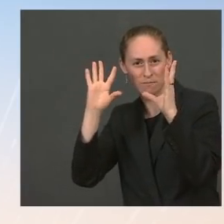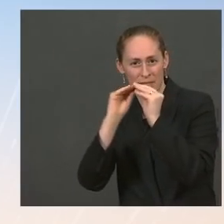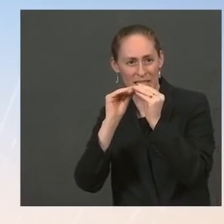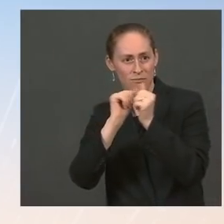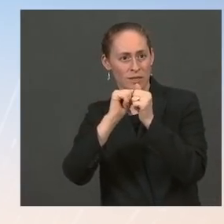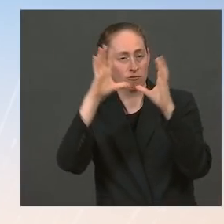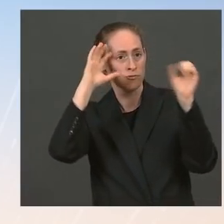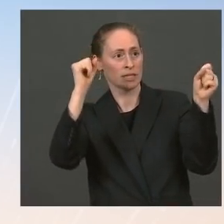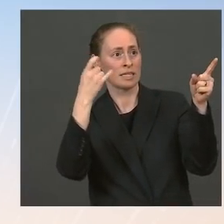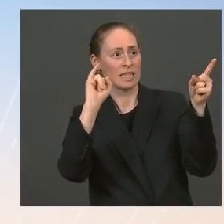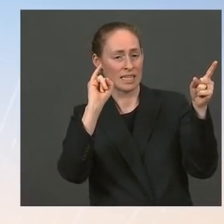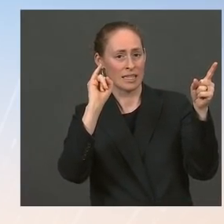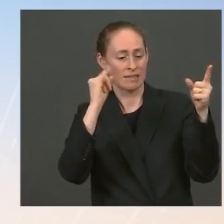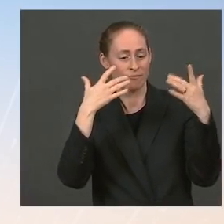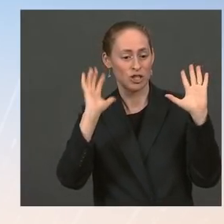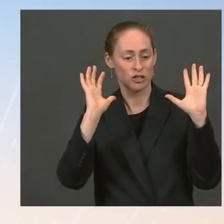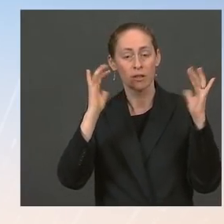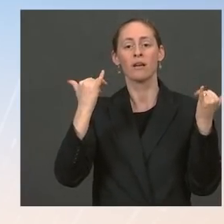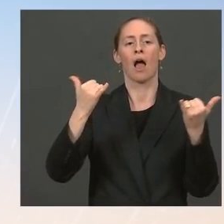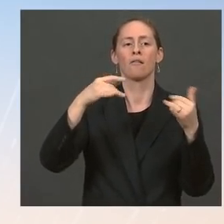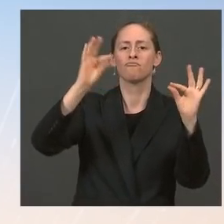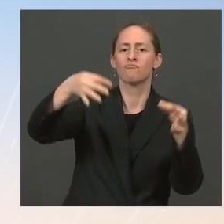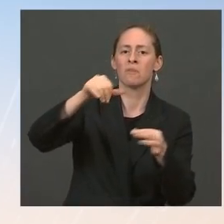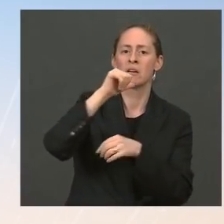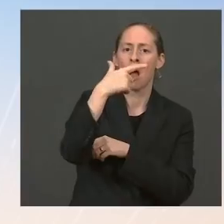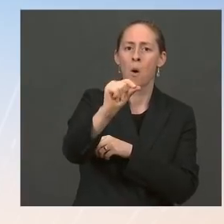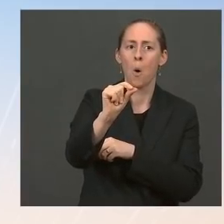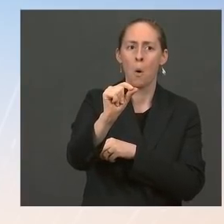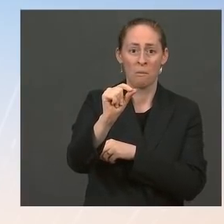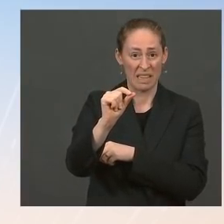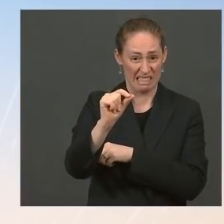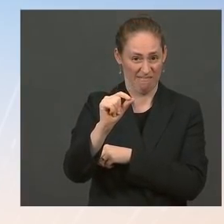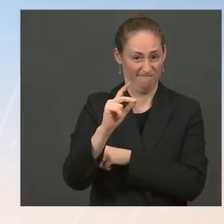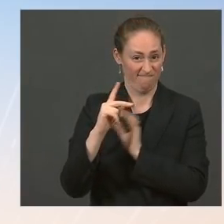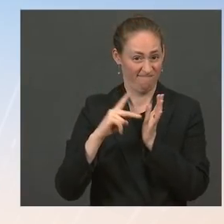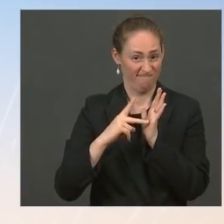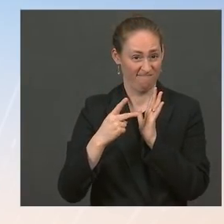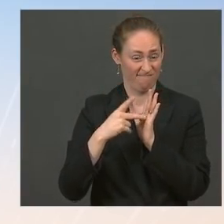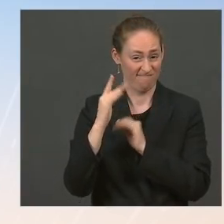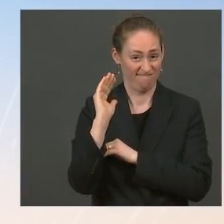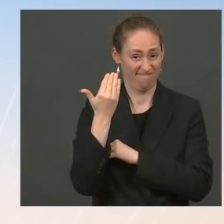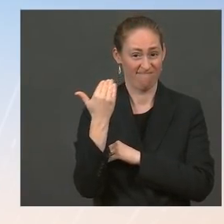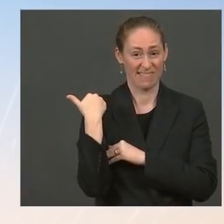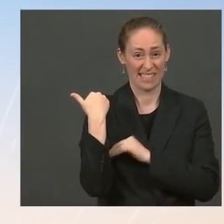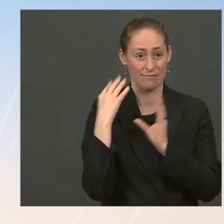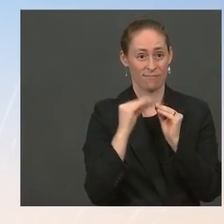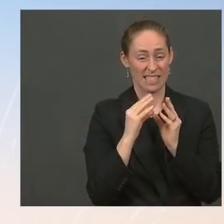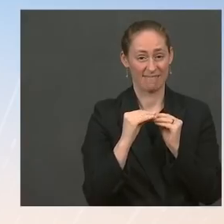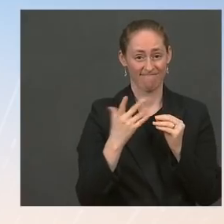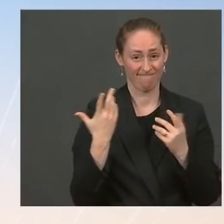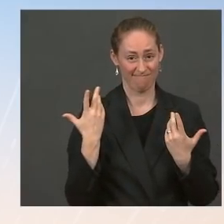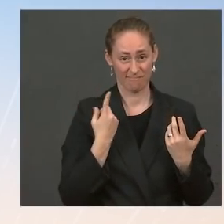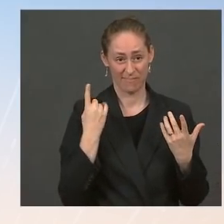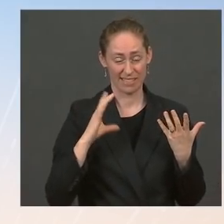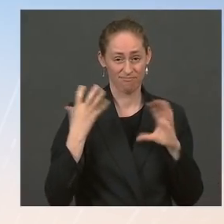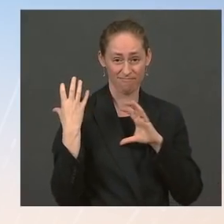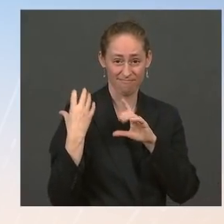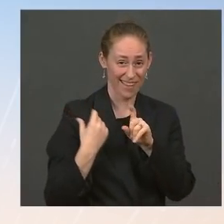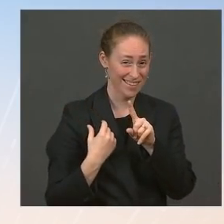Were they not constructive that the President would be considering this big move? Ms. Psaki: Sure. Well, let me take the second question first.